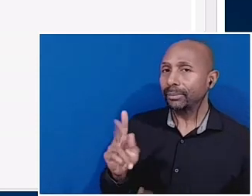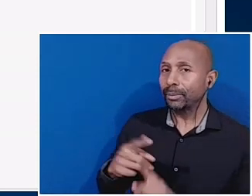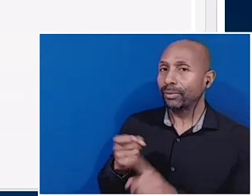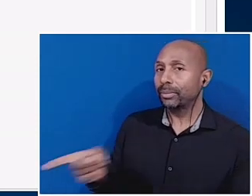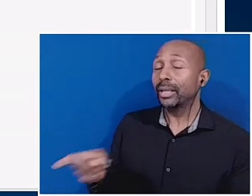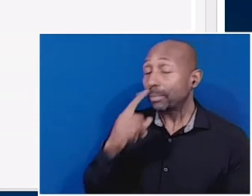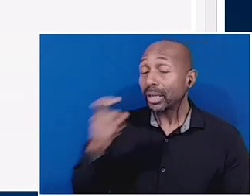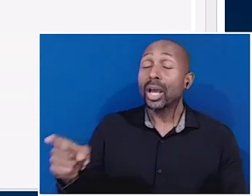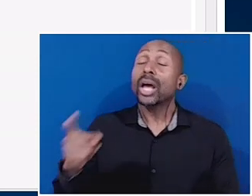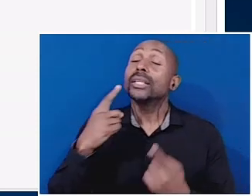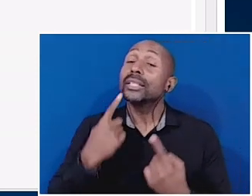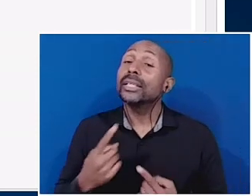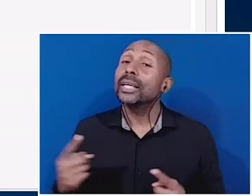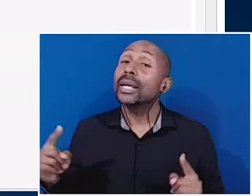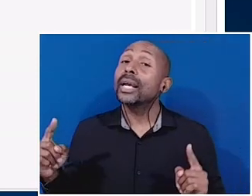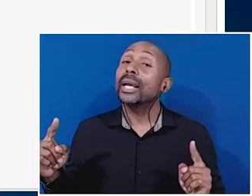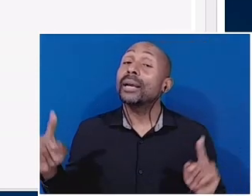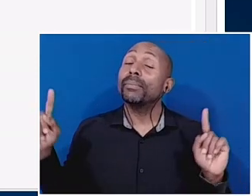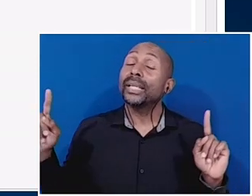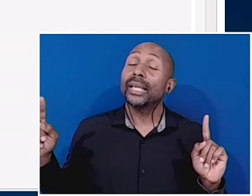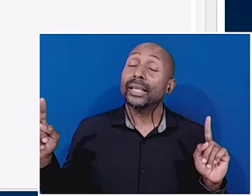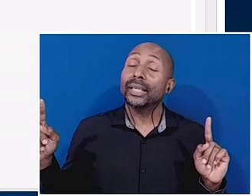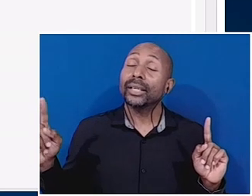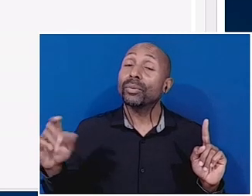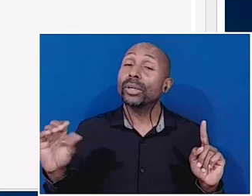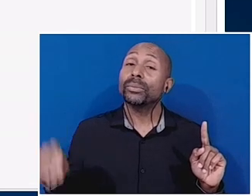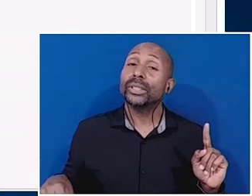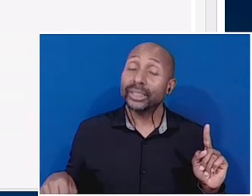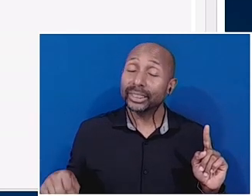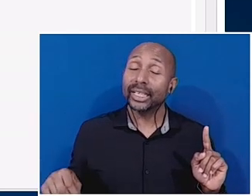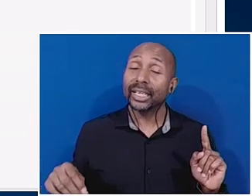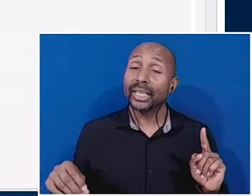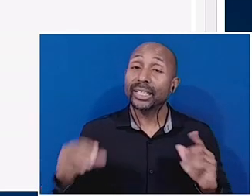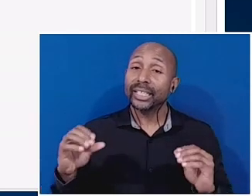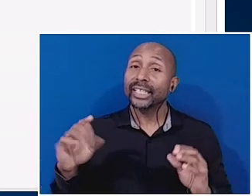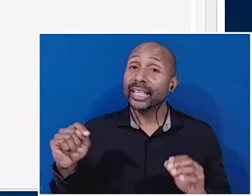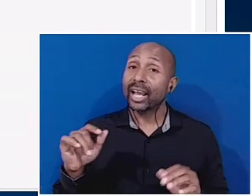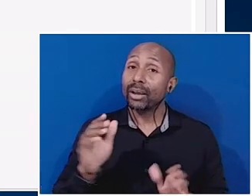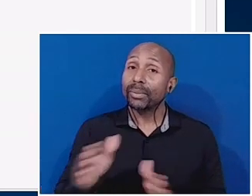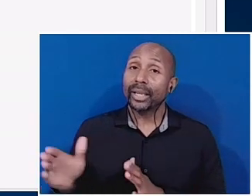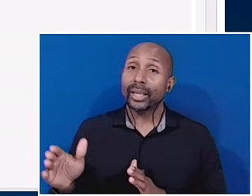out and 100% of the students were placed into programs appropriate to their very